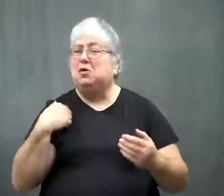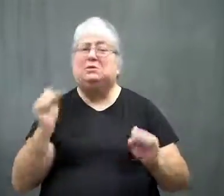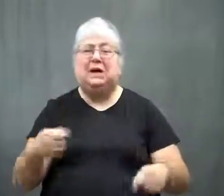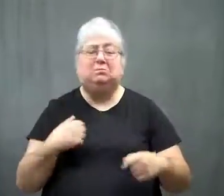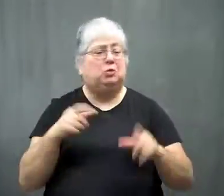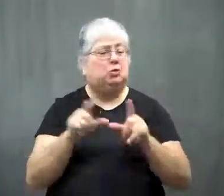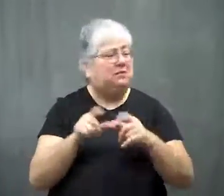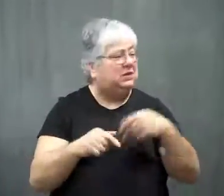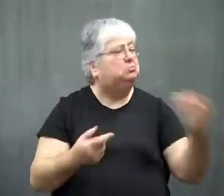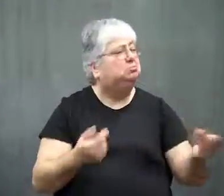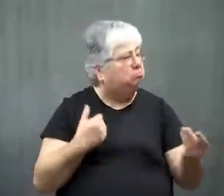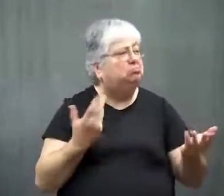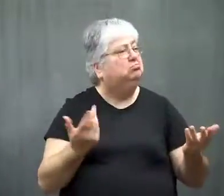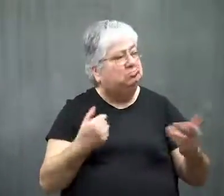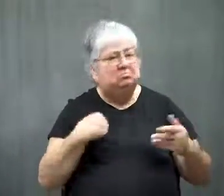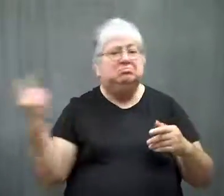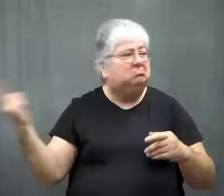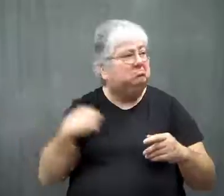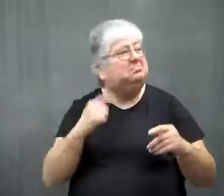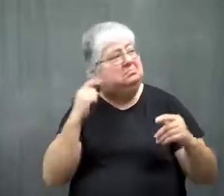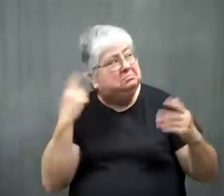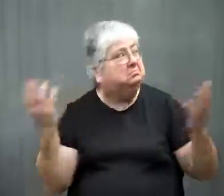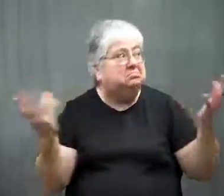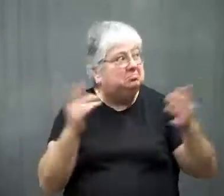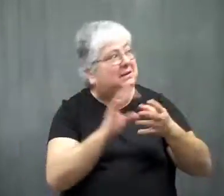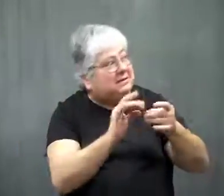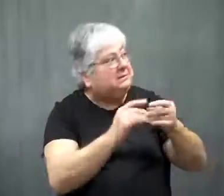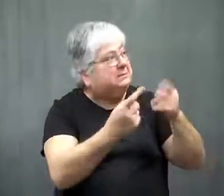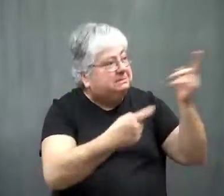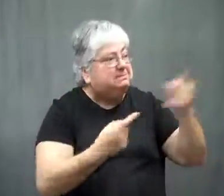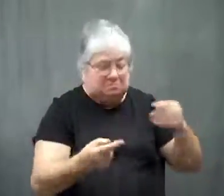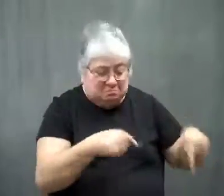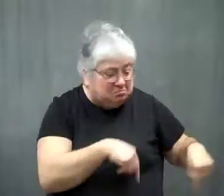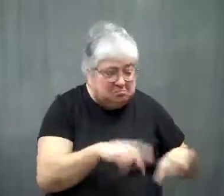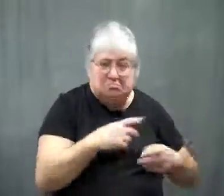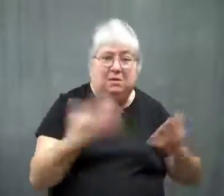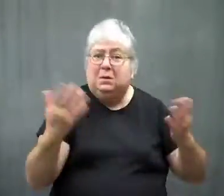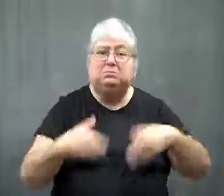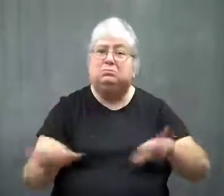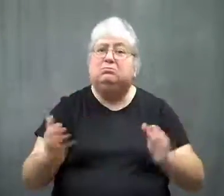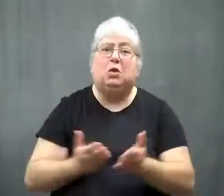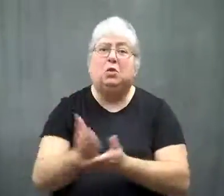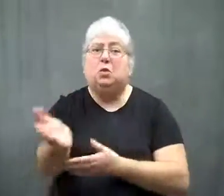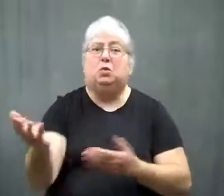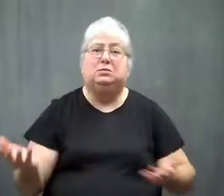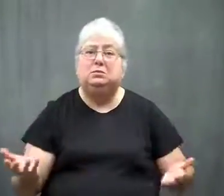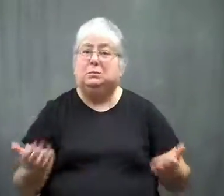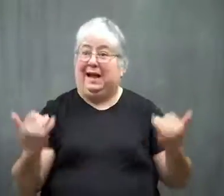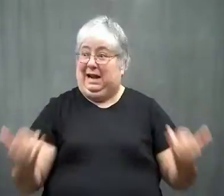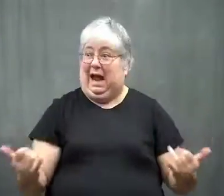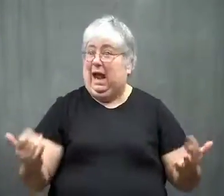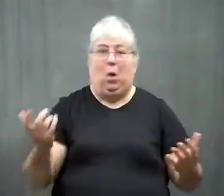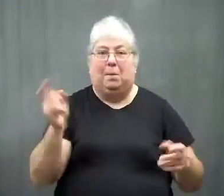It used to be we could just show our IDs and answer questions and we were on our way.